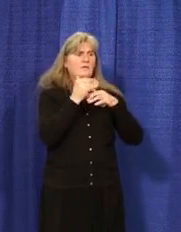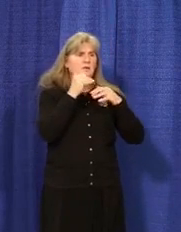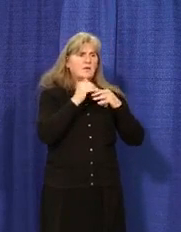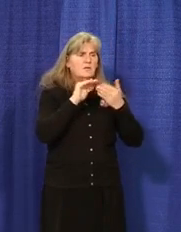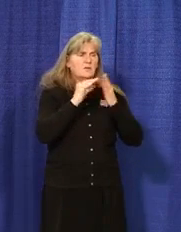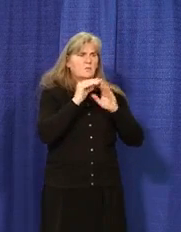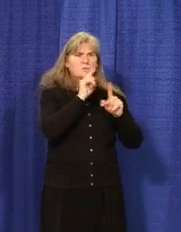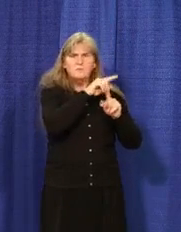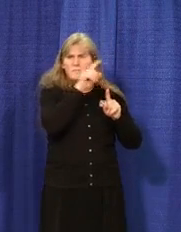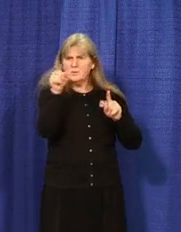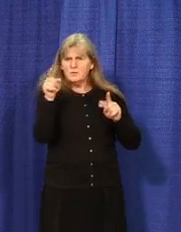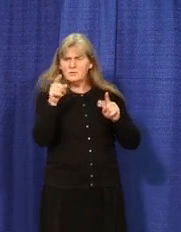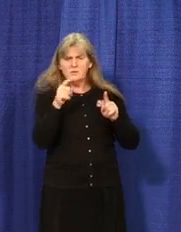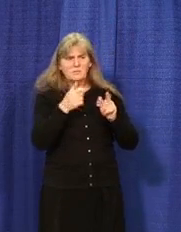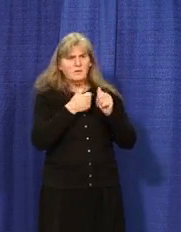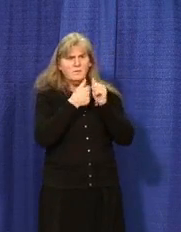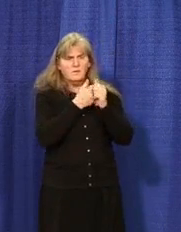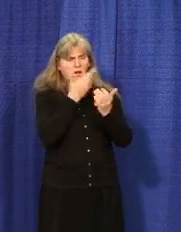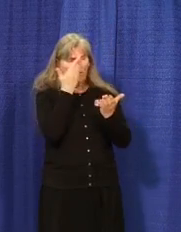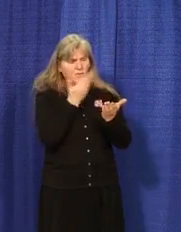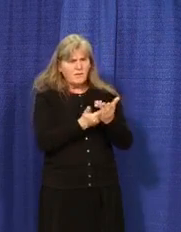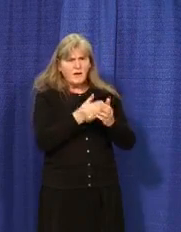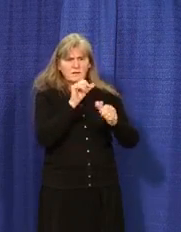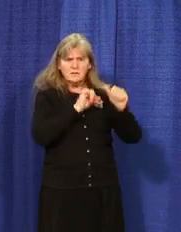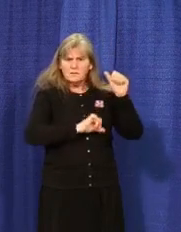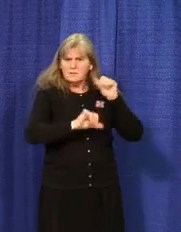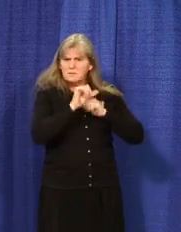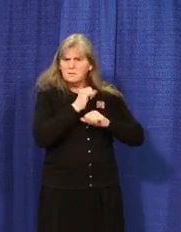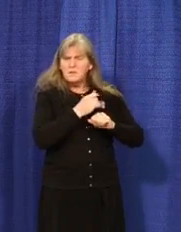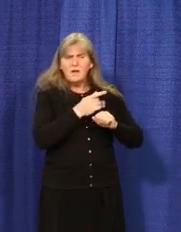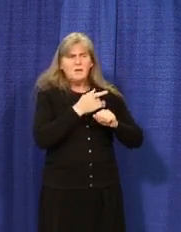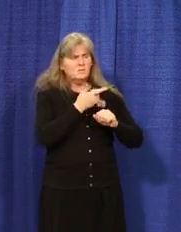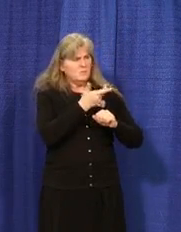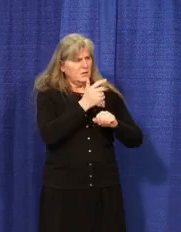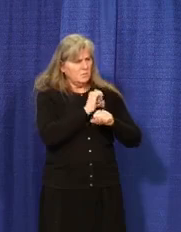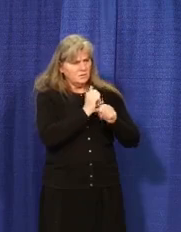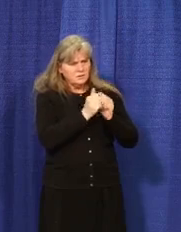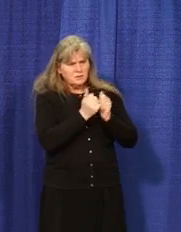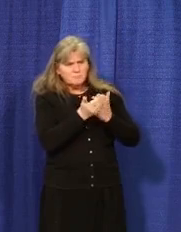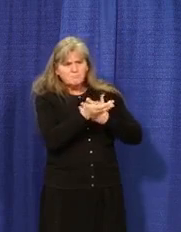work together to mediate any of your concerns, then we can work together.